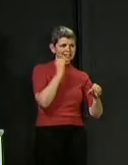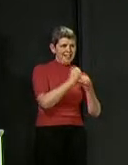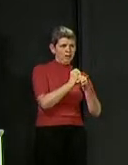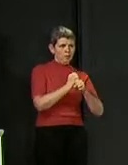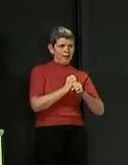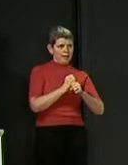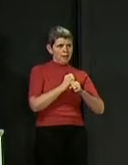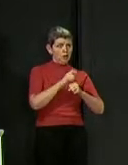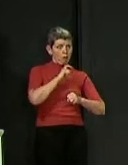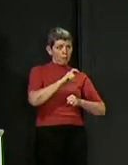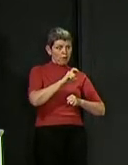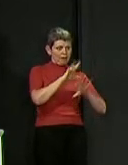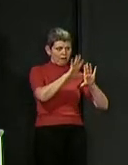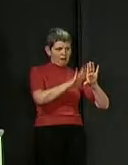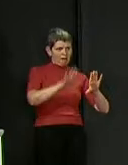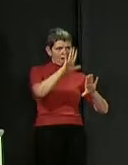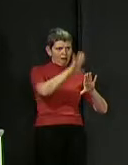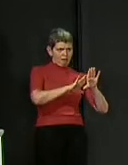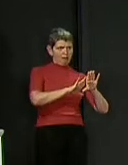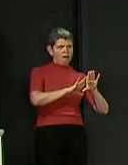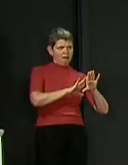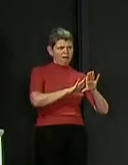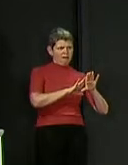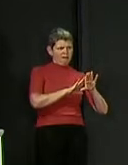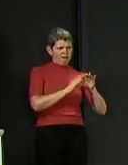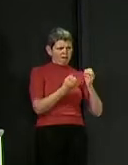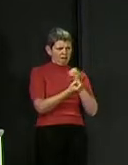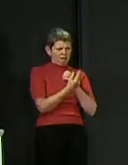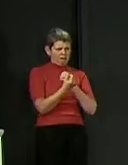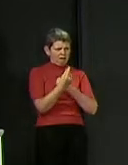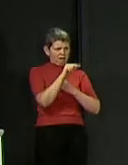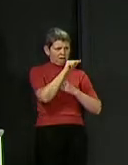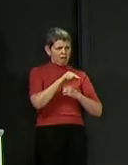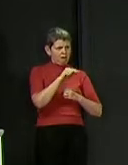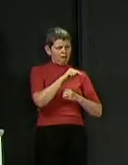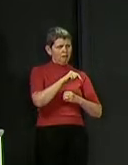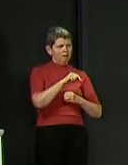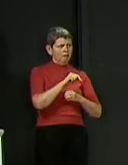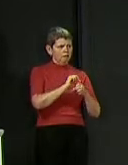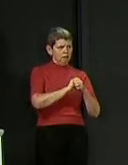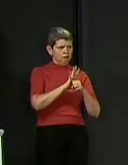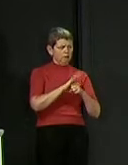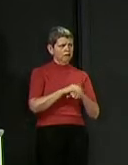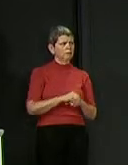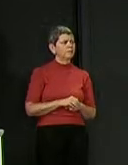and professor Leitch. At both today and at yesterday's briefing, professor Leitch said